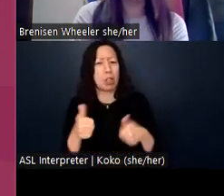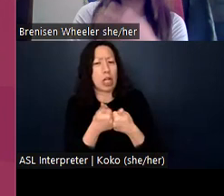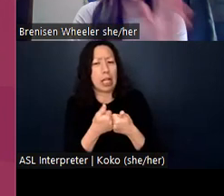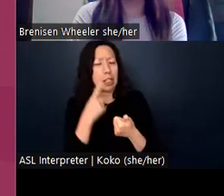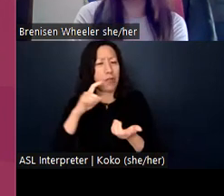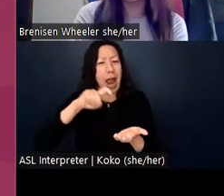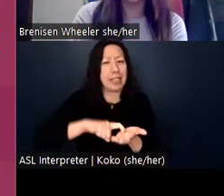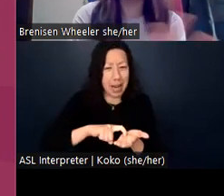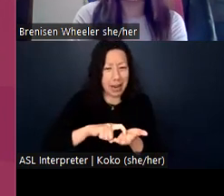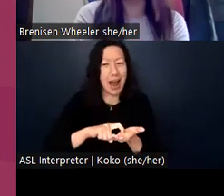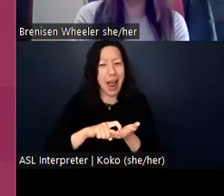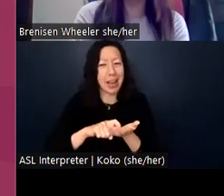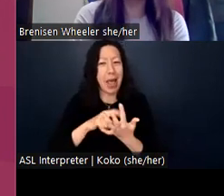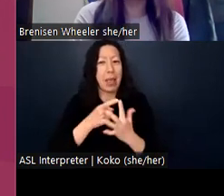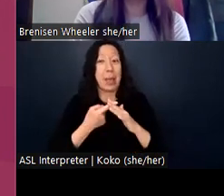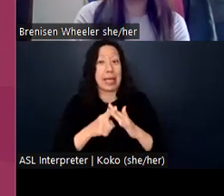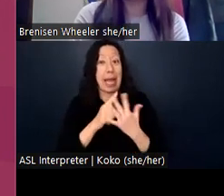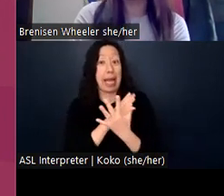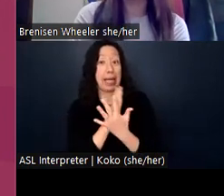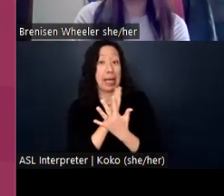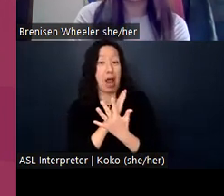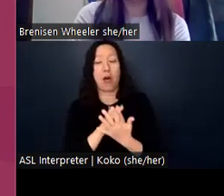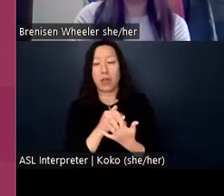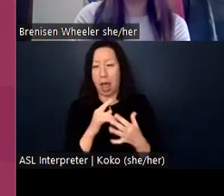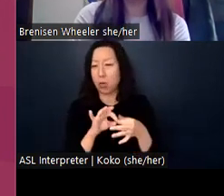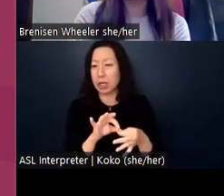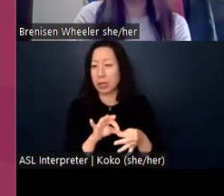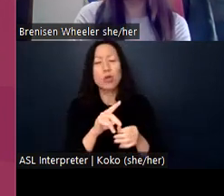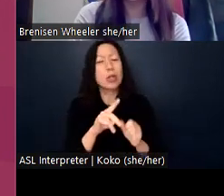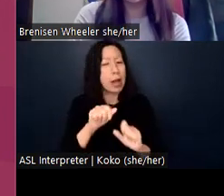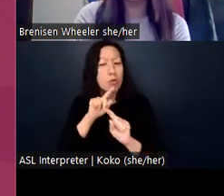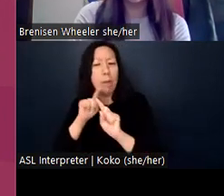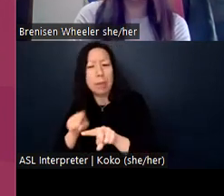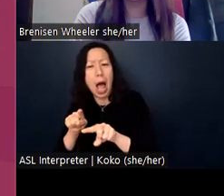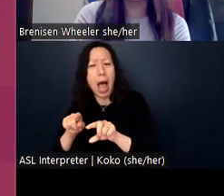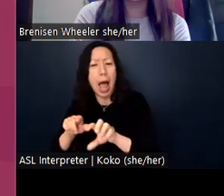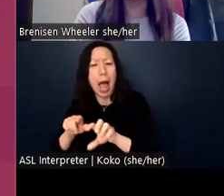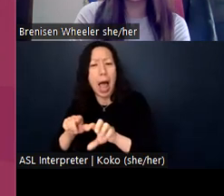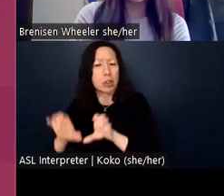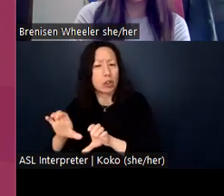and you can put that in the chat as well, too. 12:21:48 But any kind of reasoning behind why you chose what you chose.